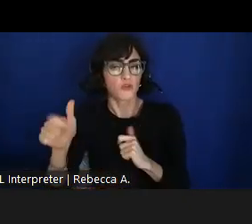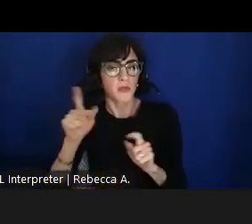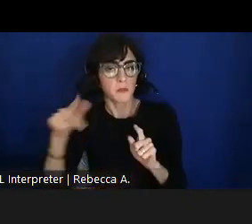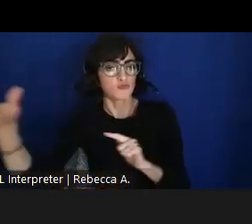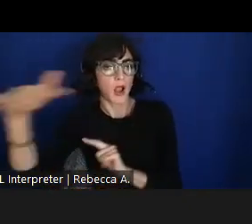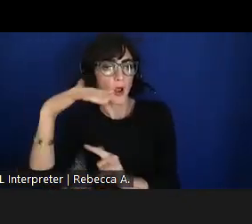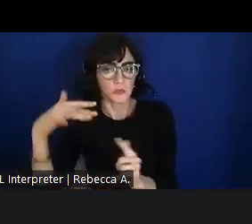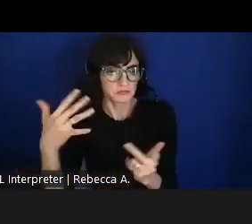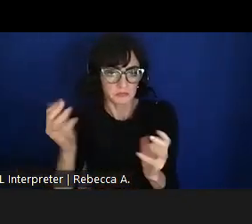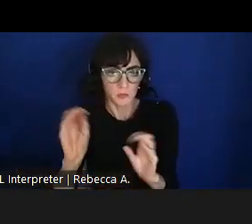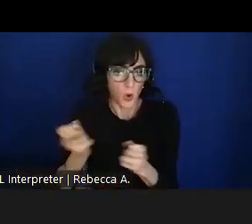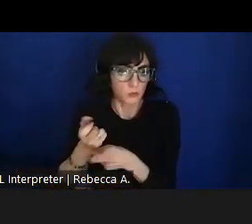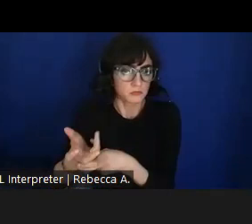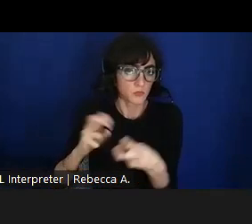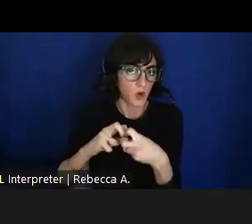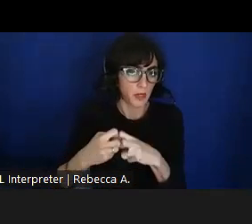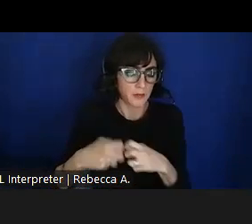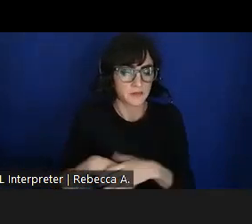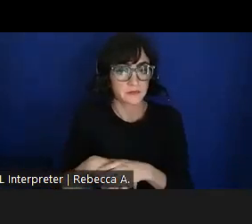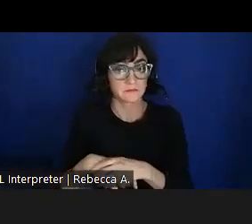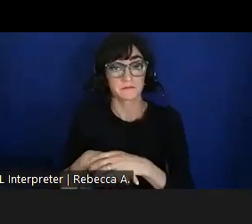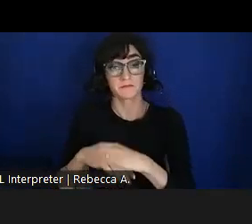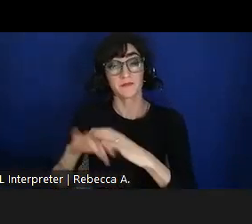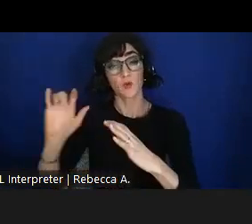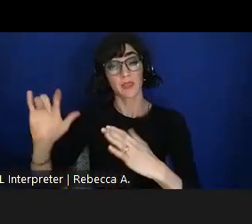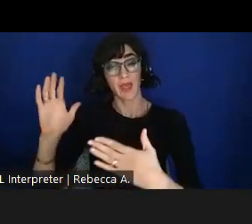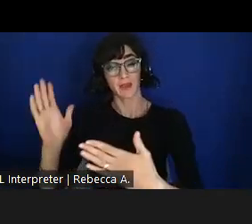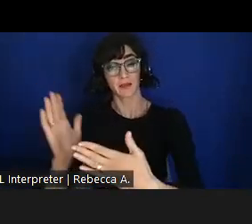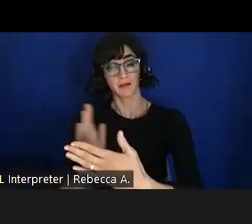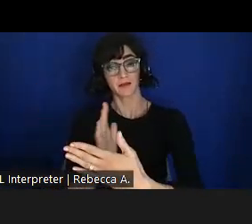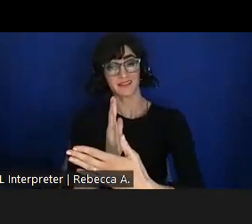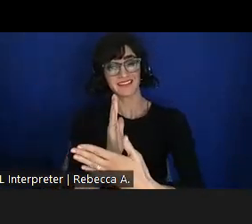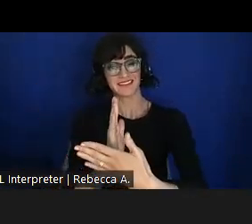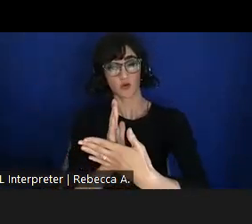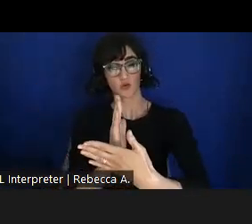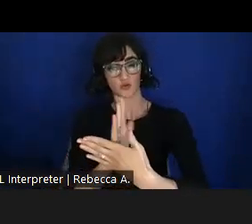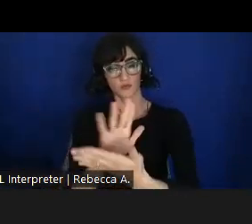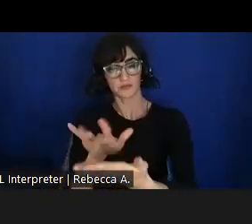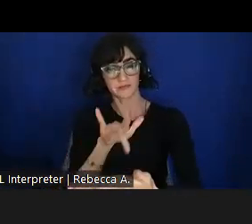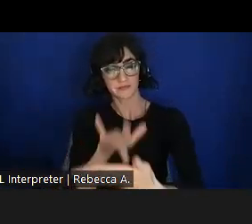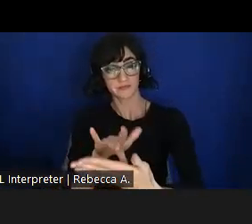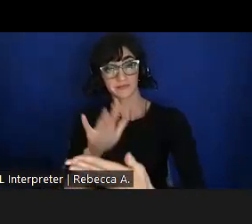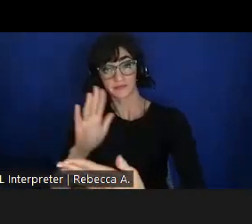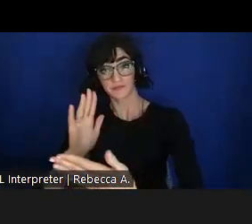Line we start to see some problems or some risks come up related to substance use and